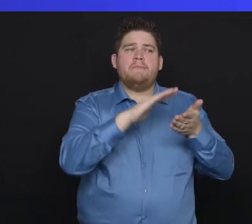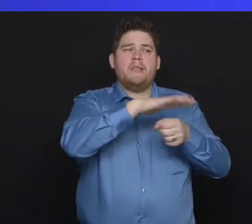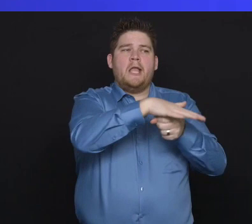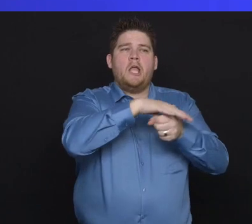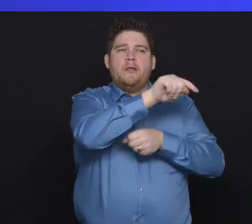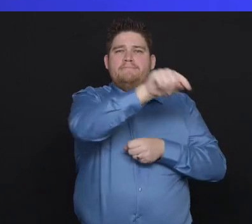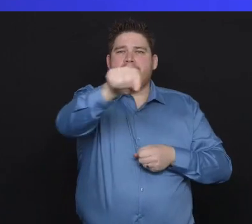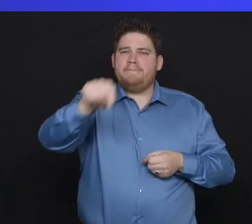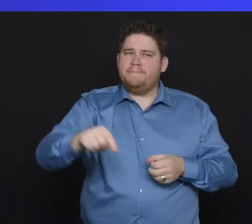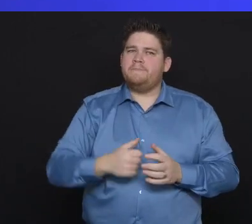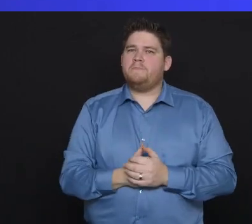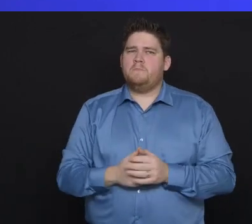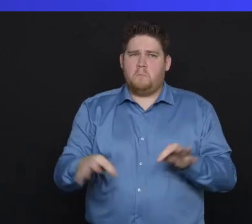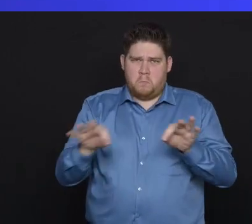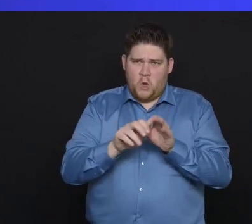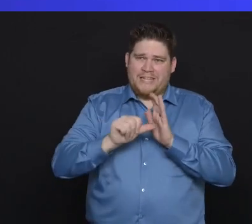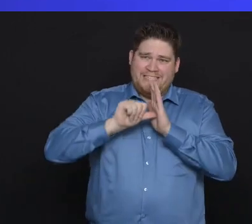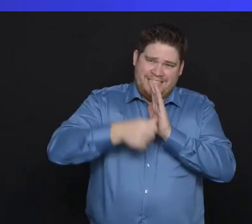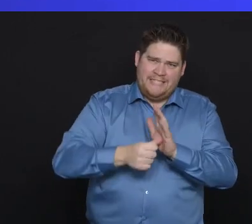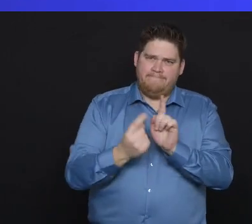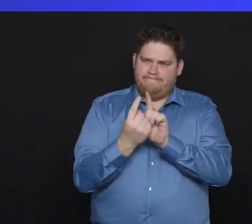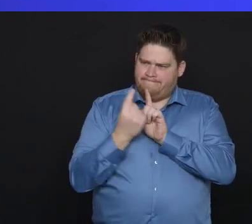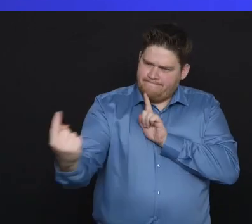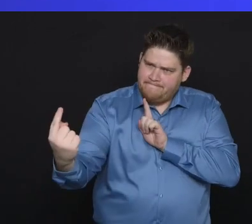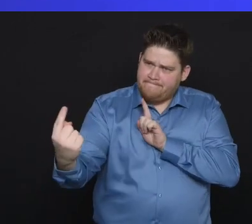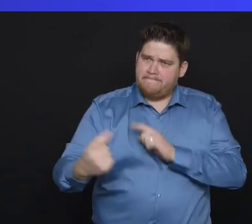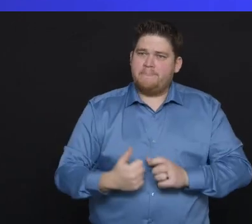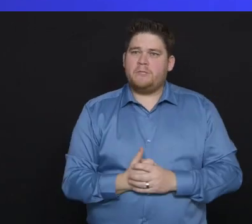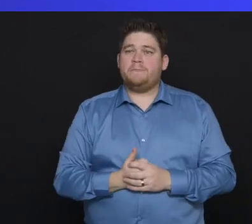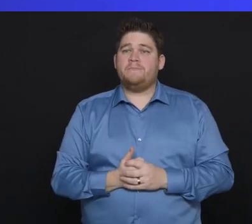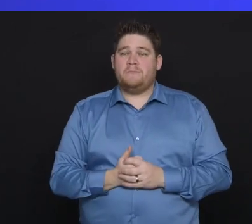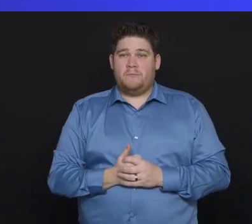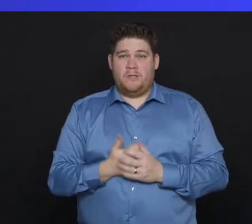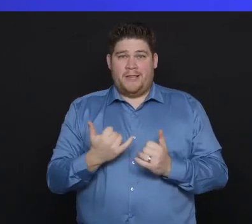The next two weeks in particular are